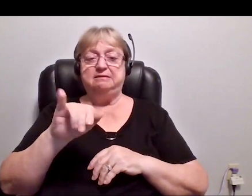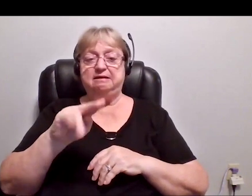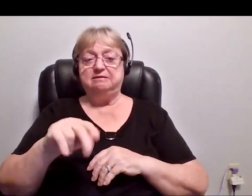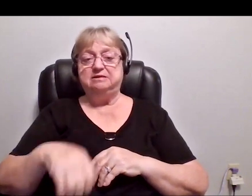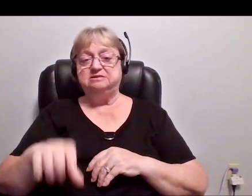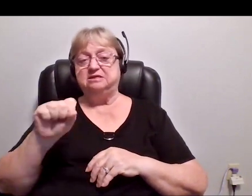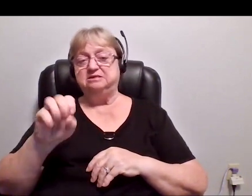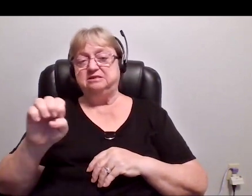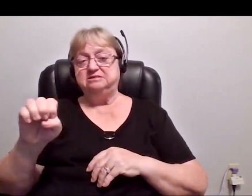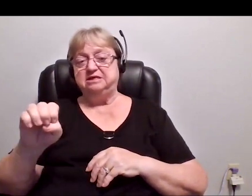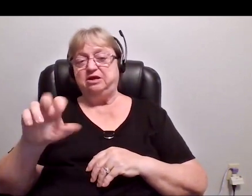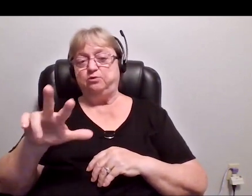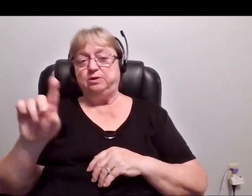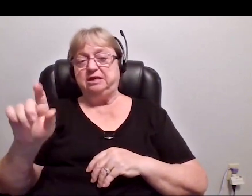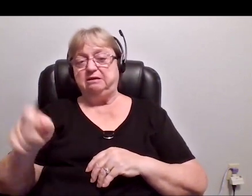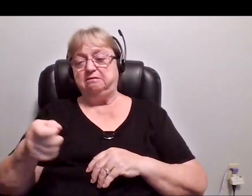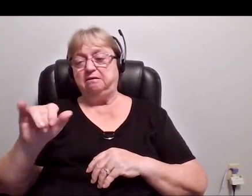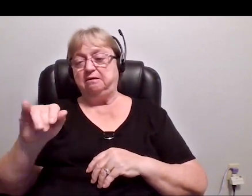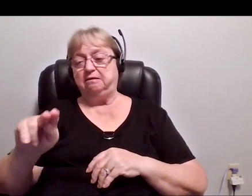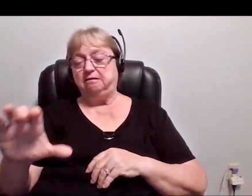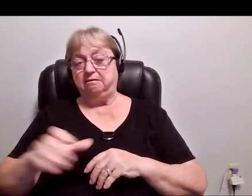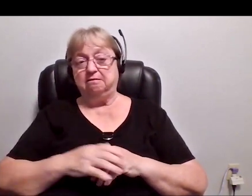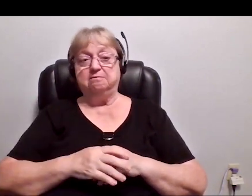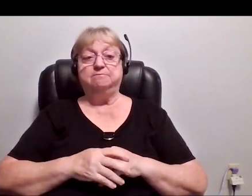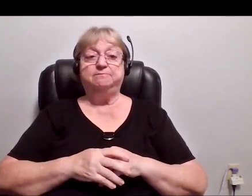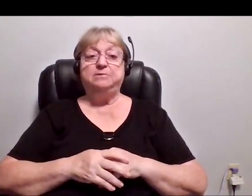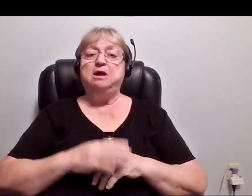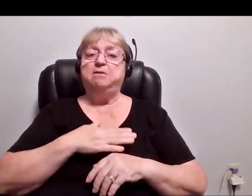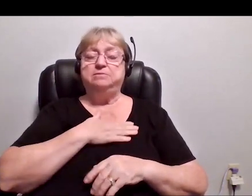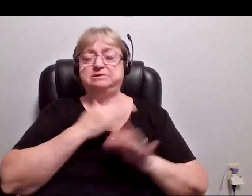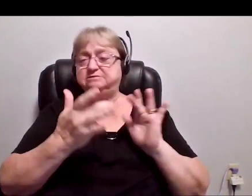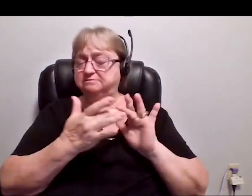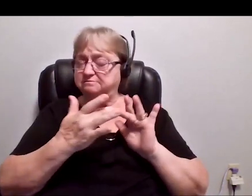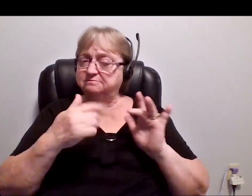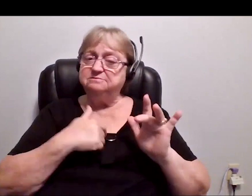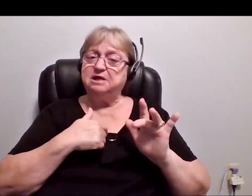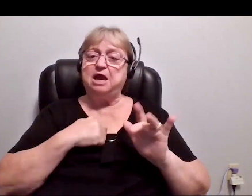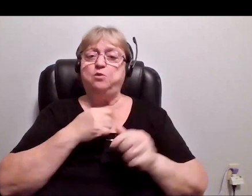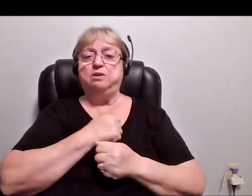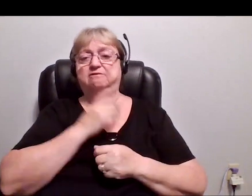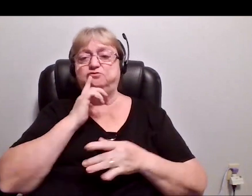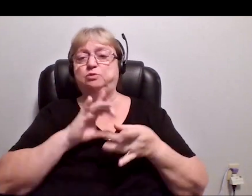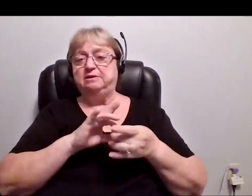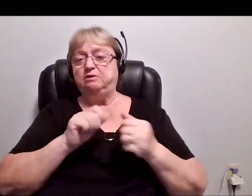by Patrick Smith. Please feel free to reach out with me. Would love to connect with more people so we can continue